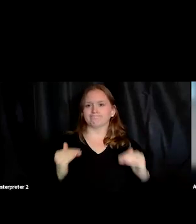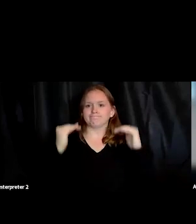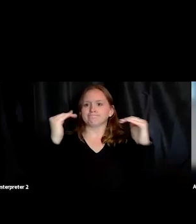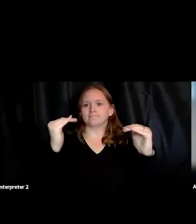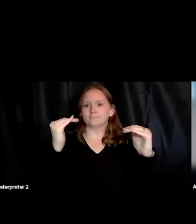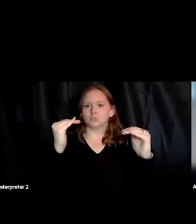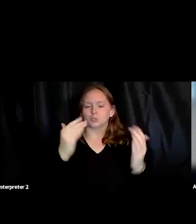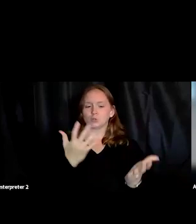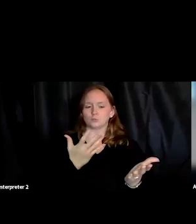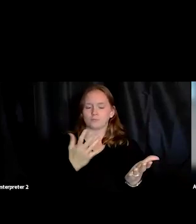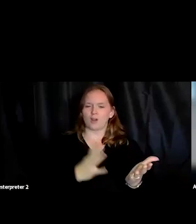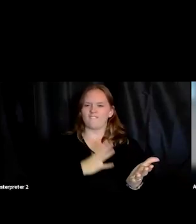in the applicant's case file.